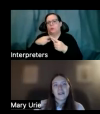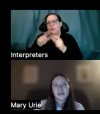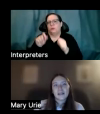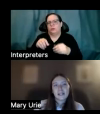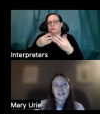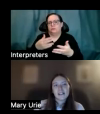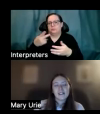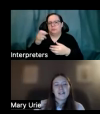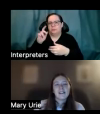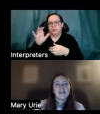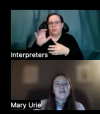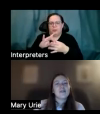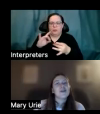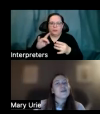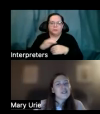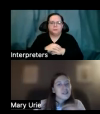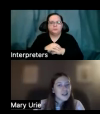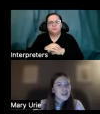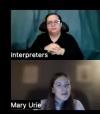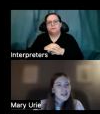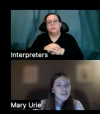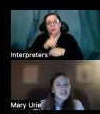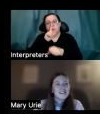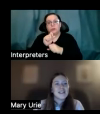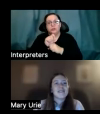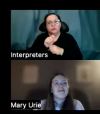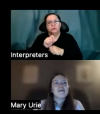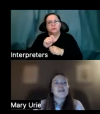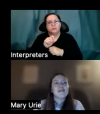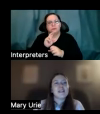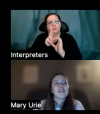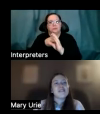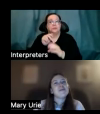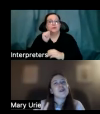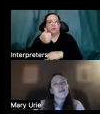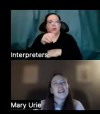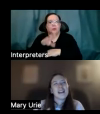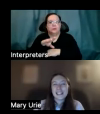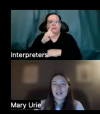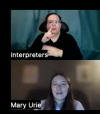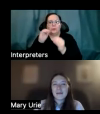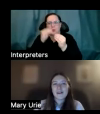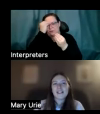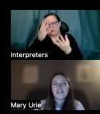those committee meetings. So be sure to go to tomorrow's meeting for more information. We'll go over that little bit more later